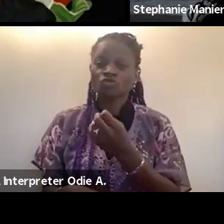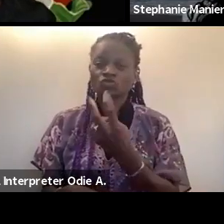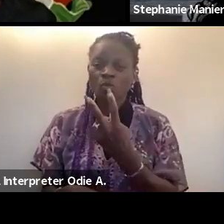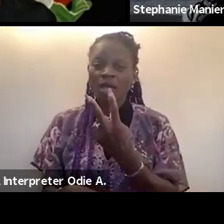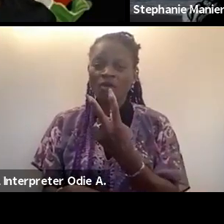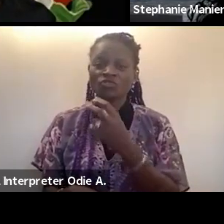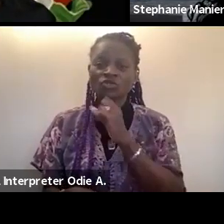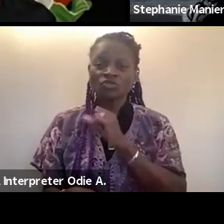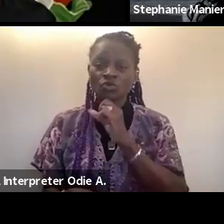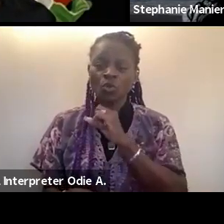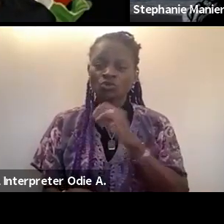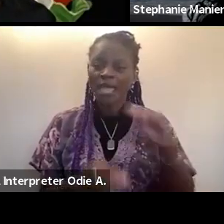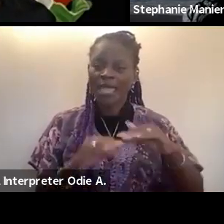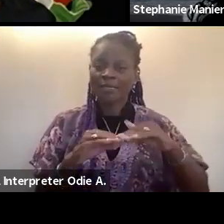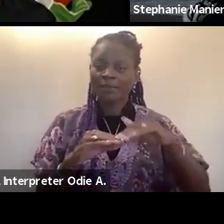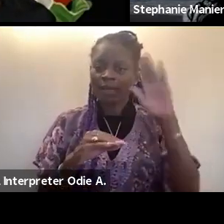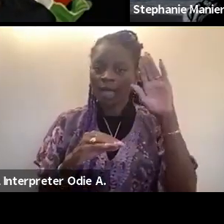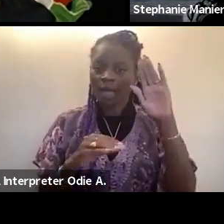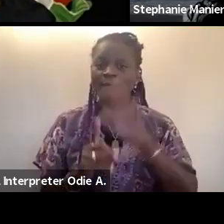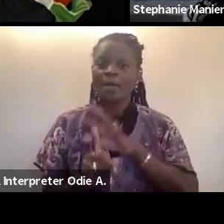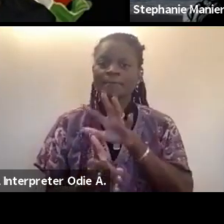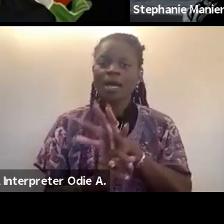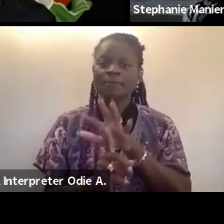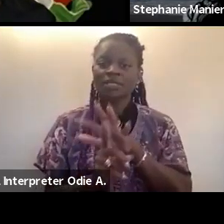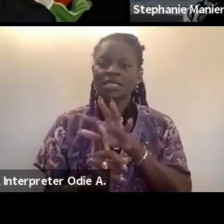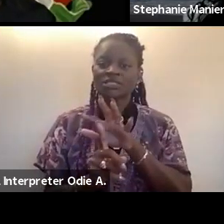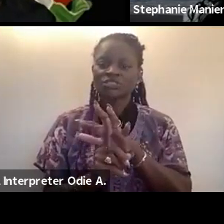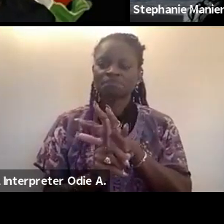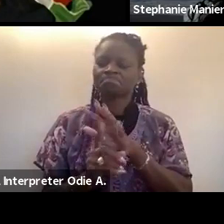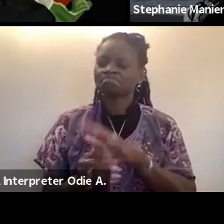A closer look at the demographics reveals that certain age groups are now almost